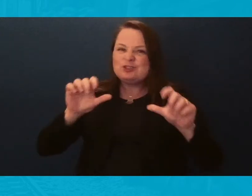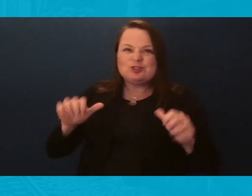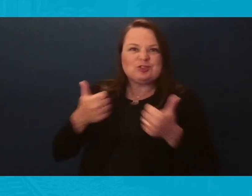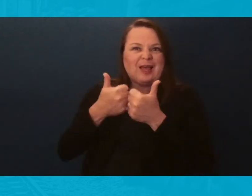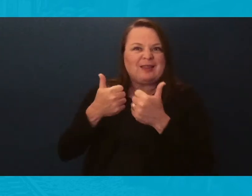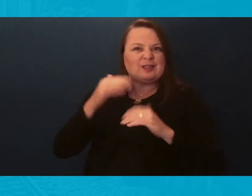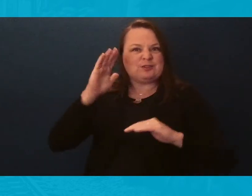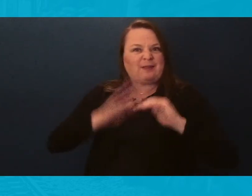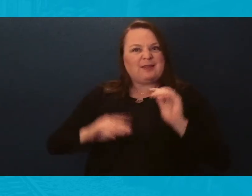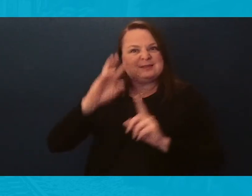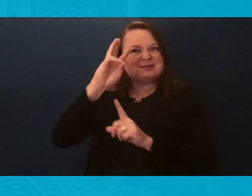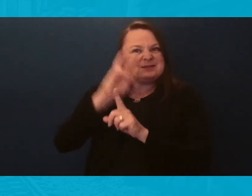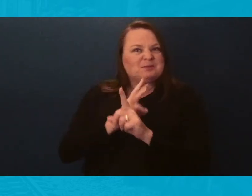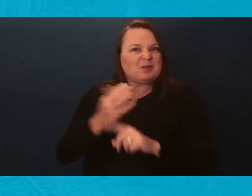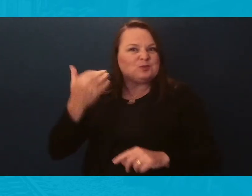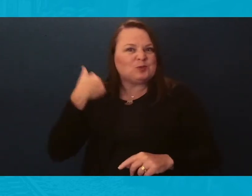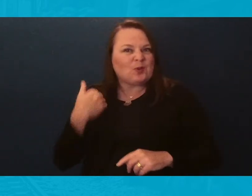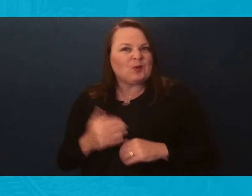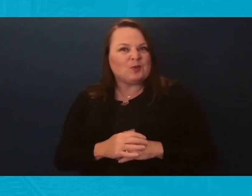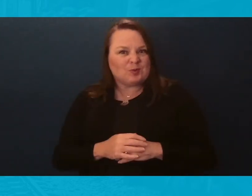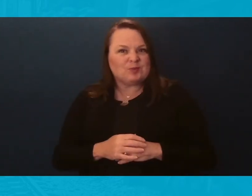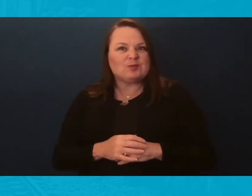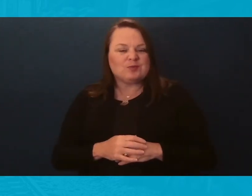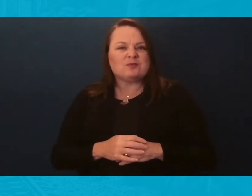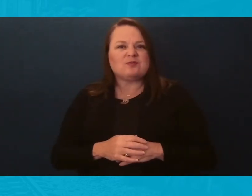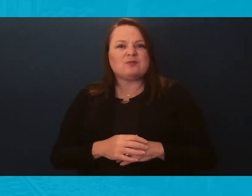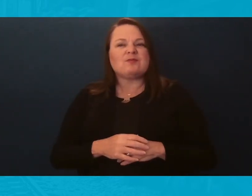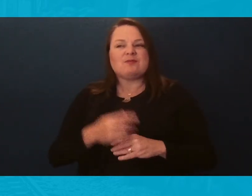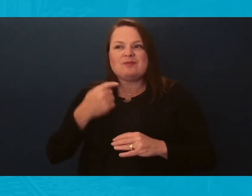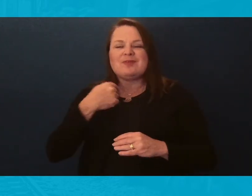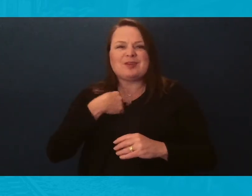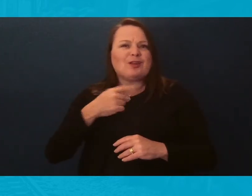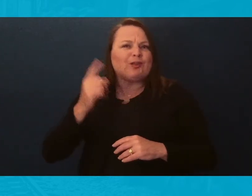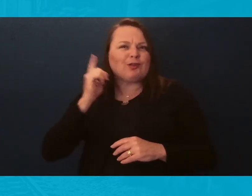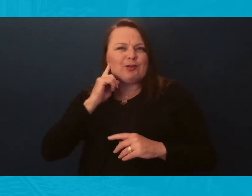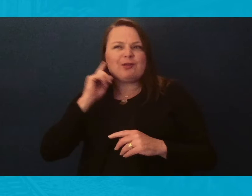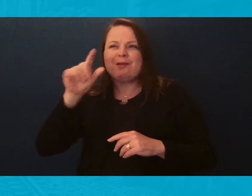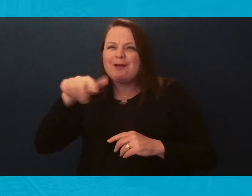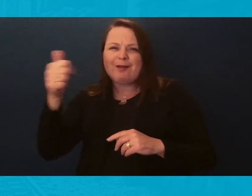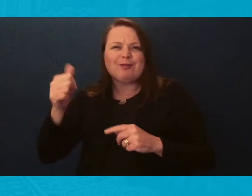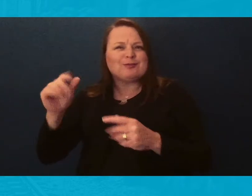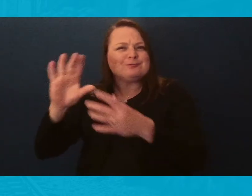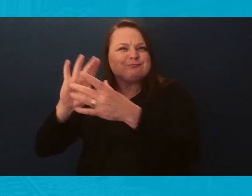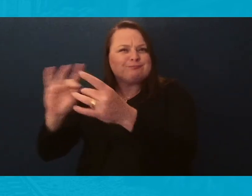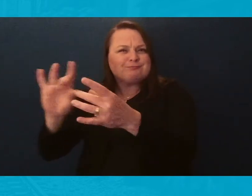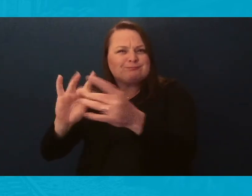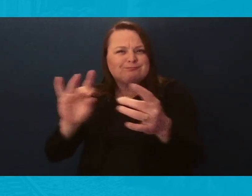than we all expected six months ago. When I have heard others talk about this,